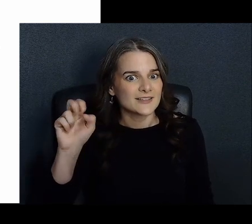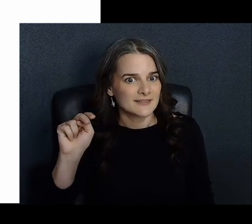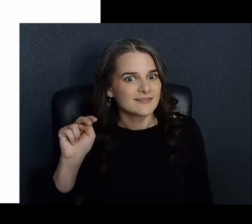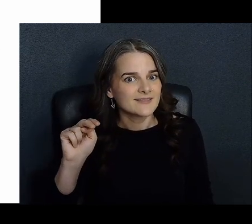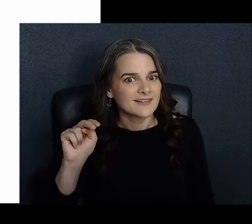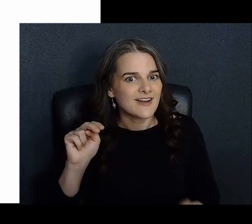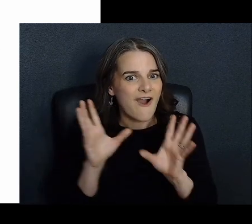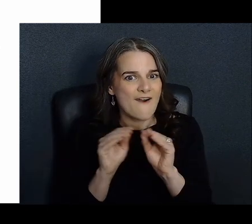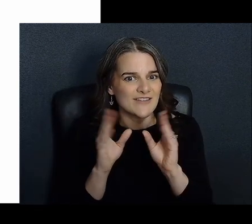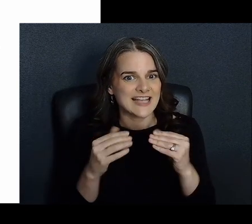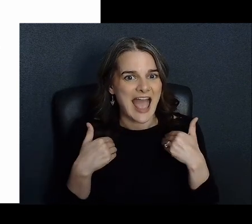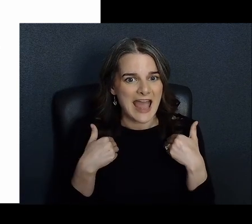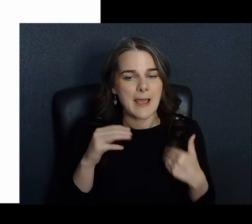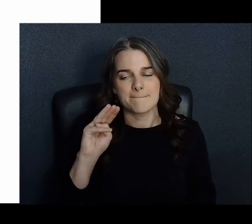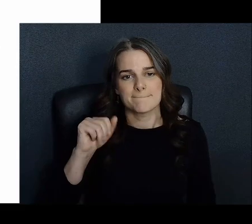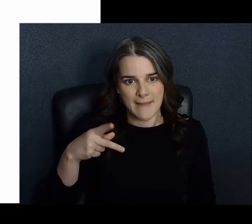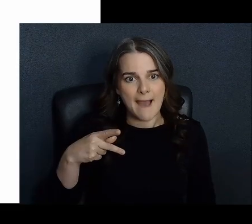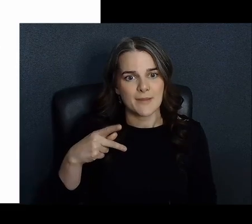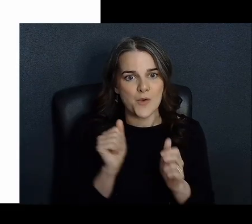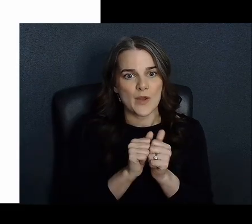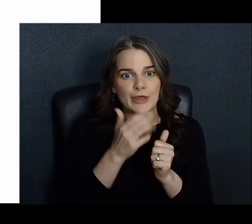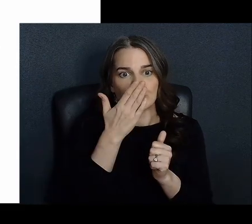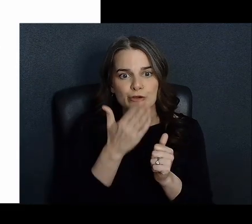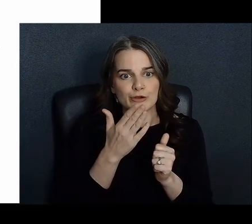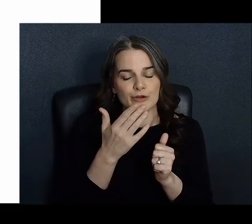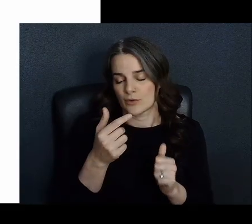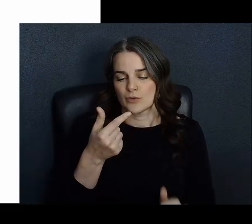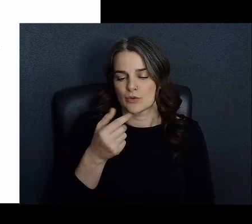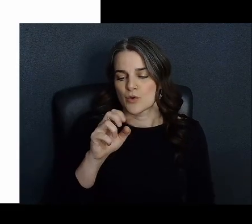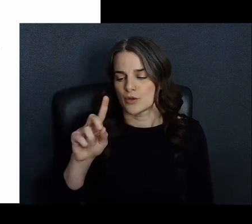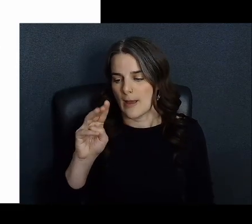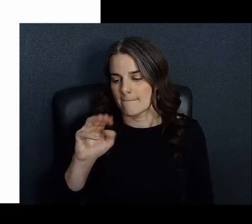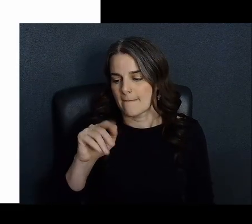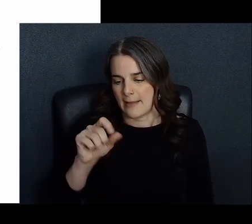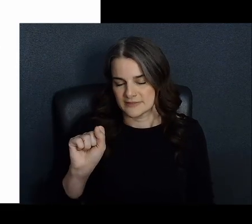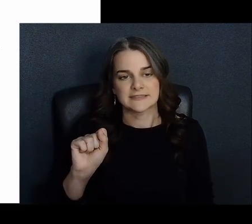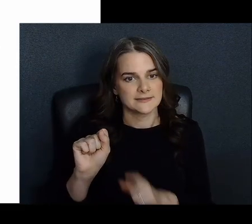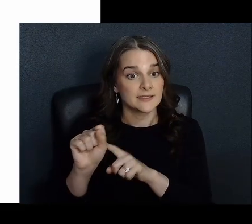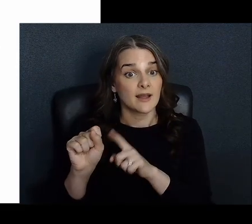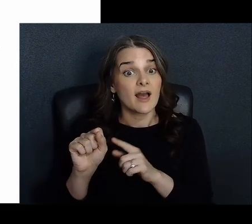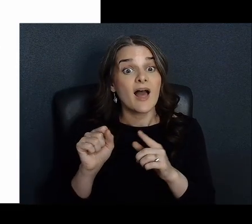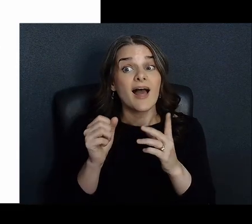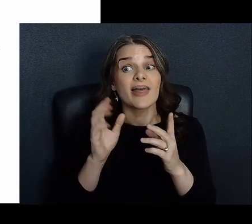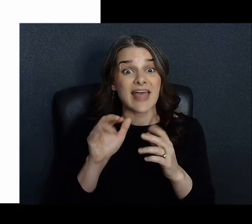What they do is that the venue or the location can request for Good Maps to come out